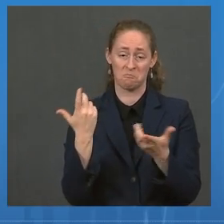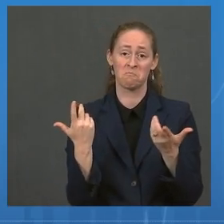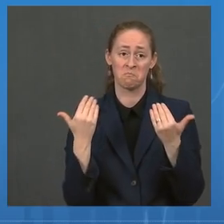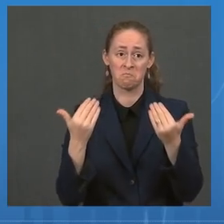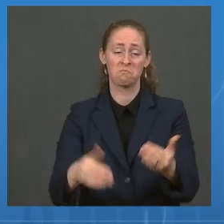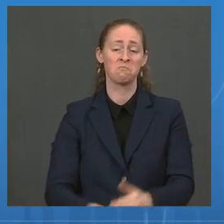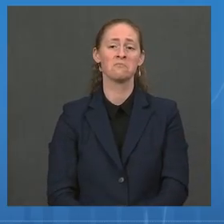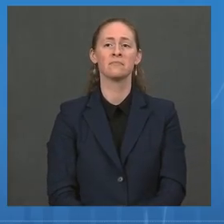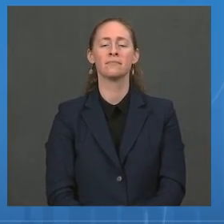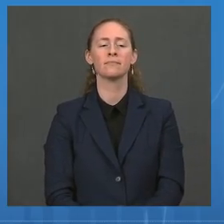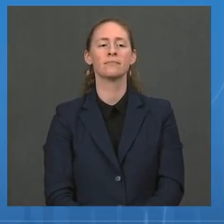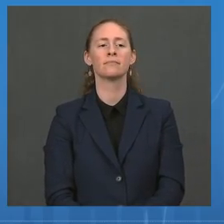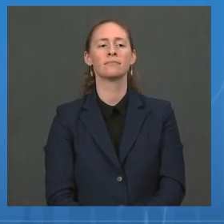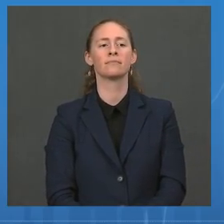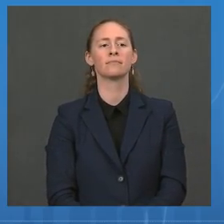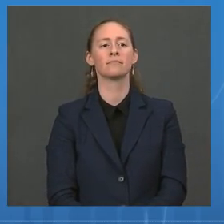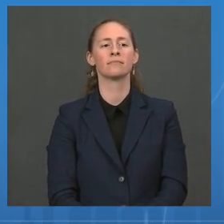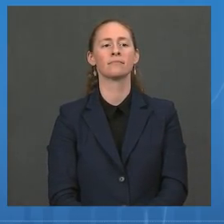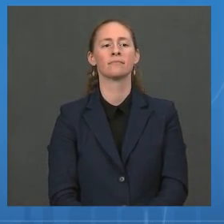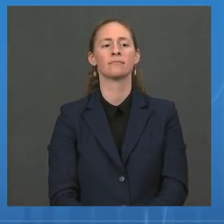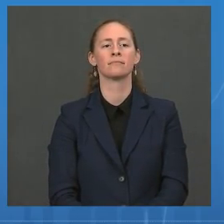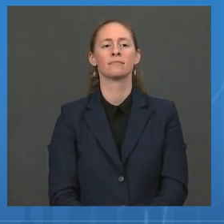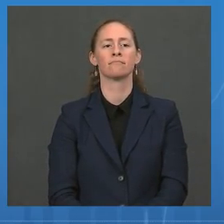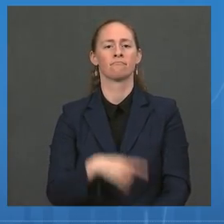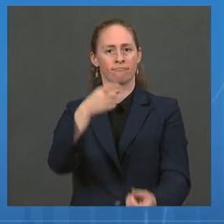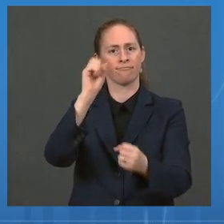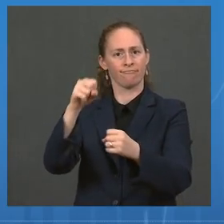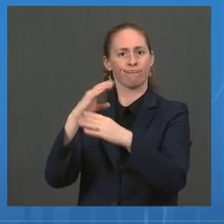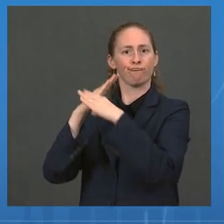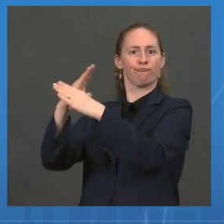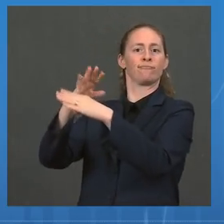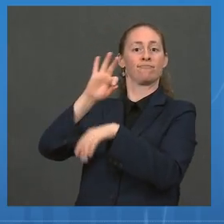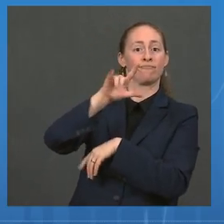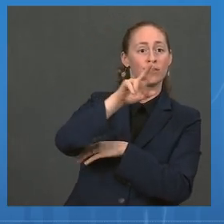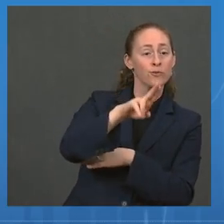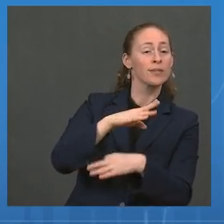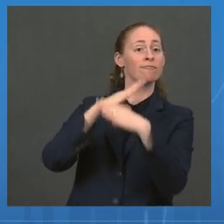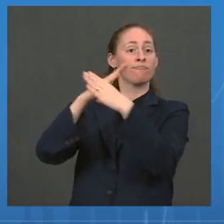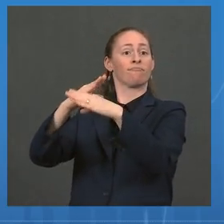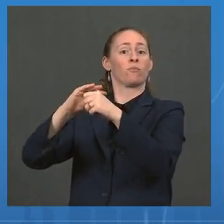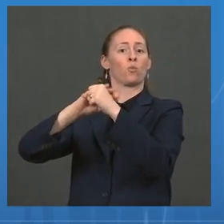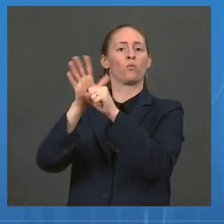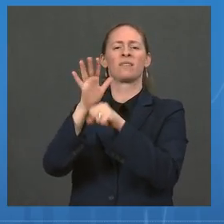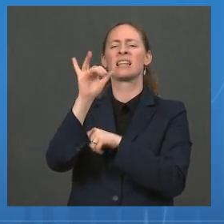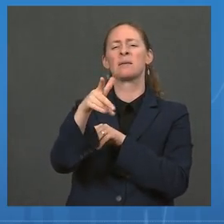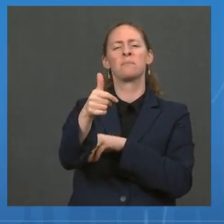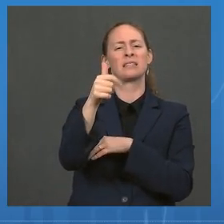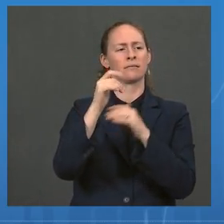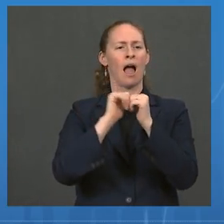Getting vaccinated against flu and against COVID-19 is the best way that everyone can stay healthy,